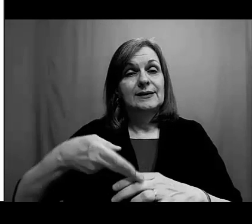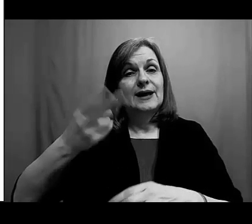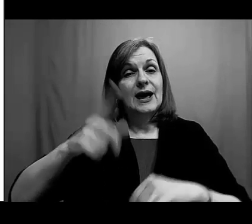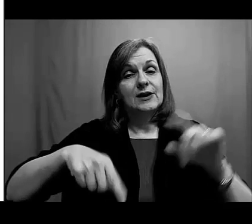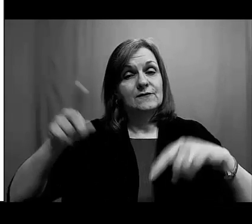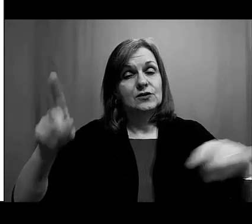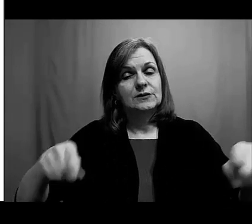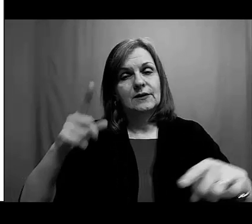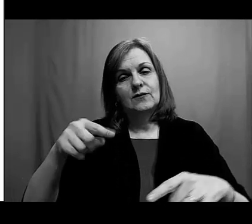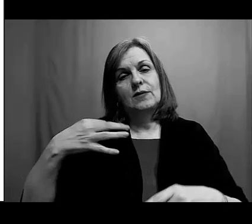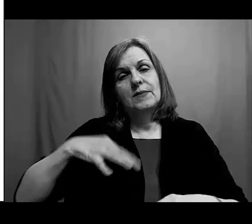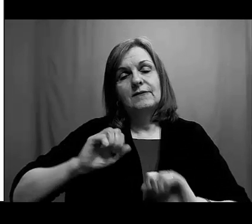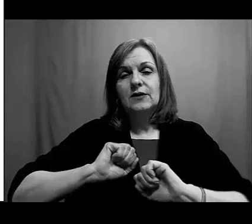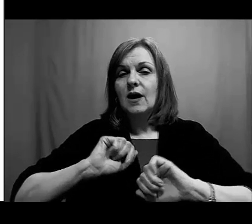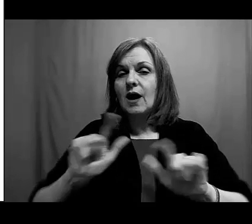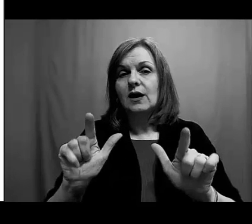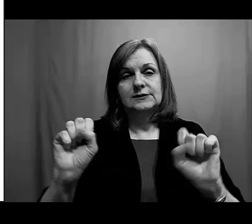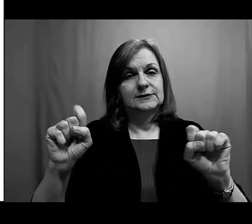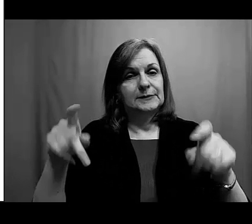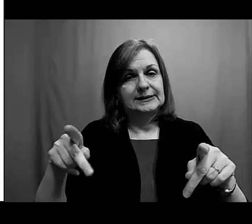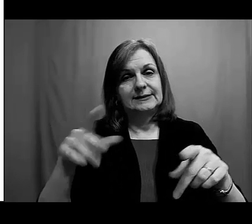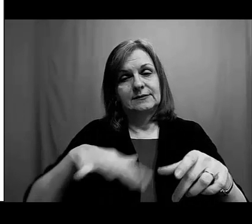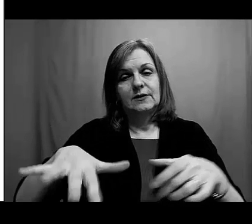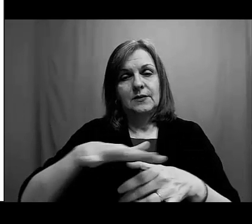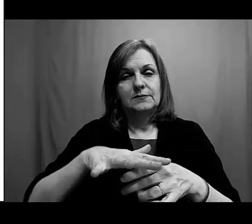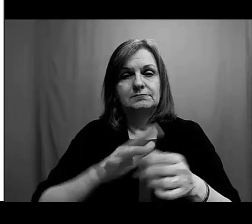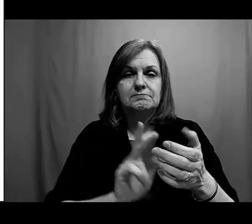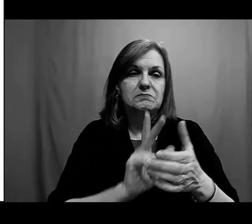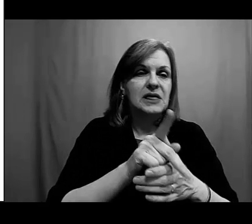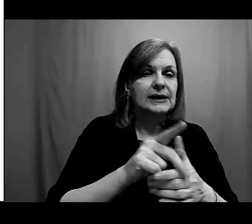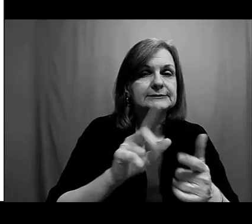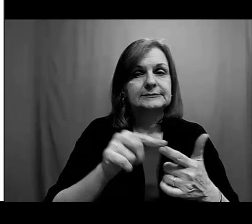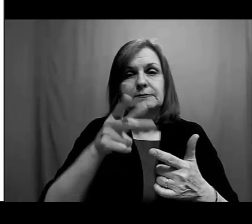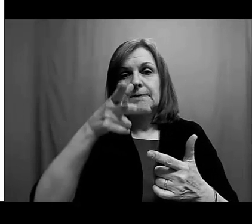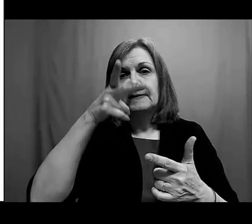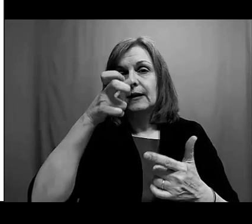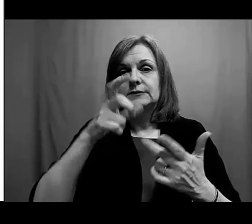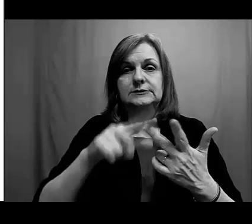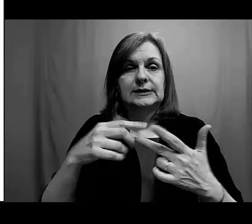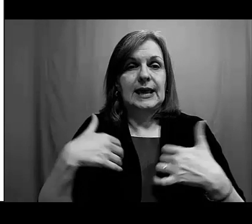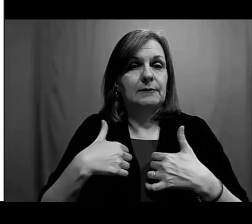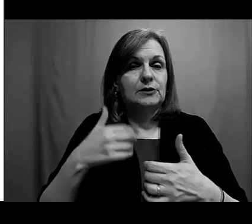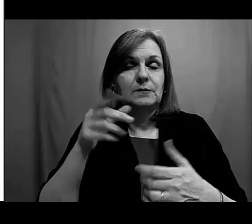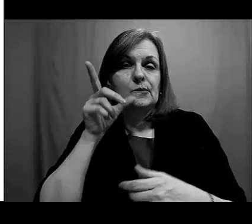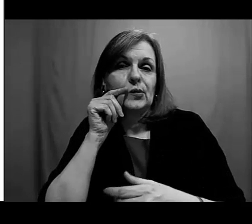benefit of all of the species in that particular region -- plants bugs animals birds